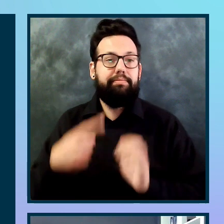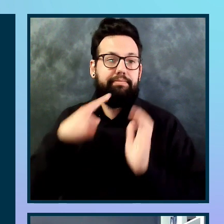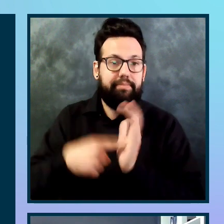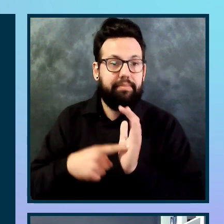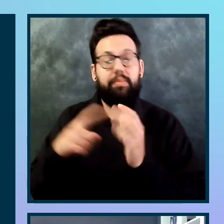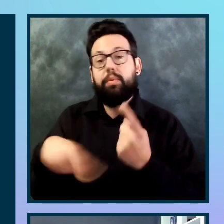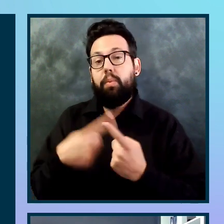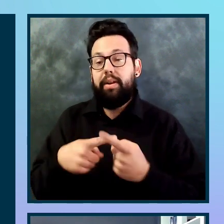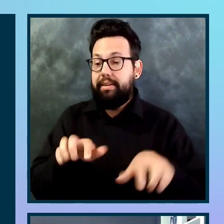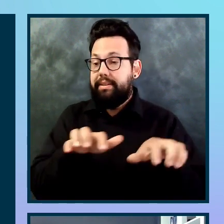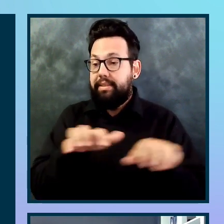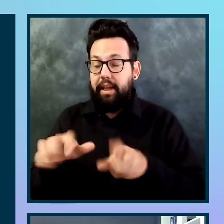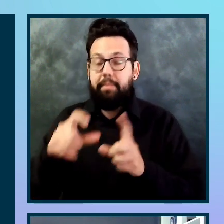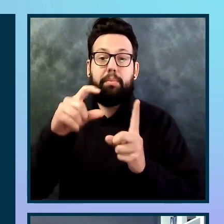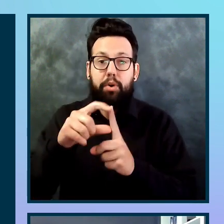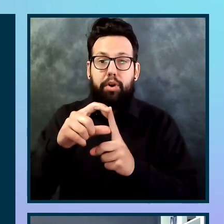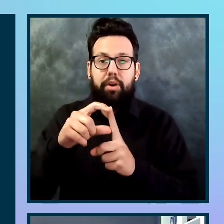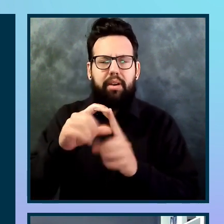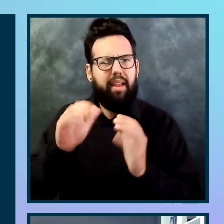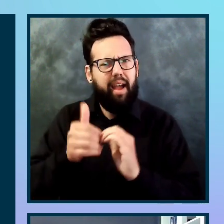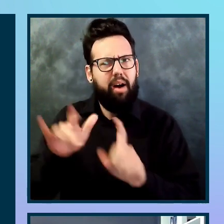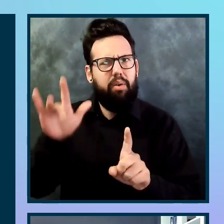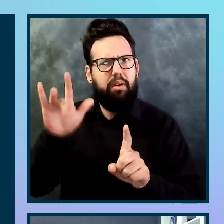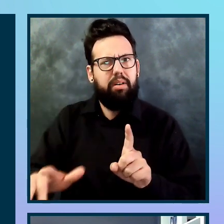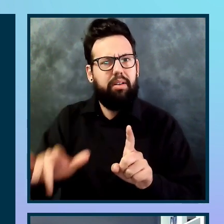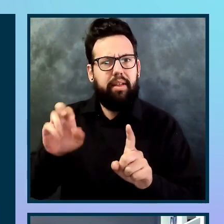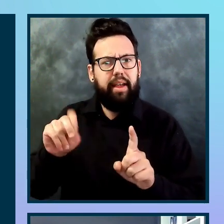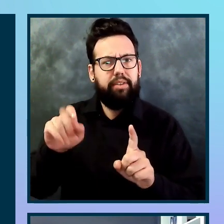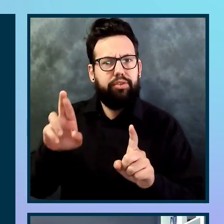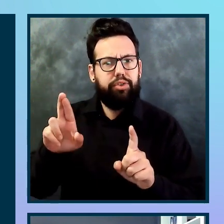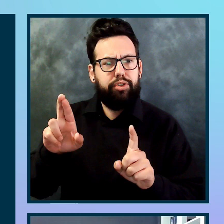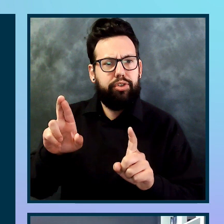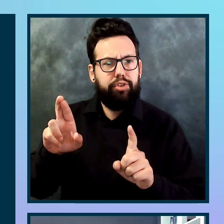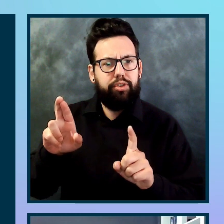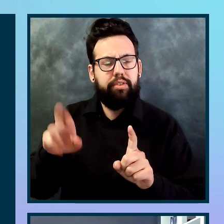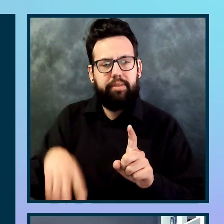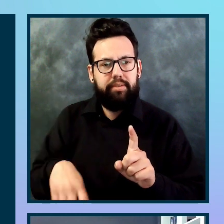how do I enter in the auto complete form? So do I enter in that form?